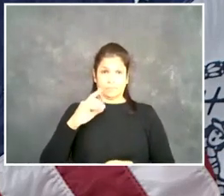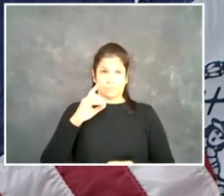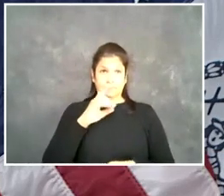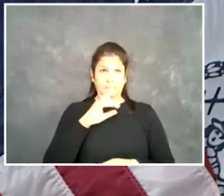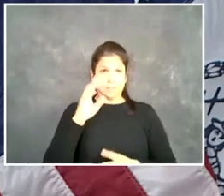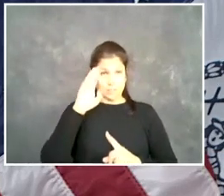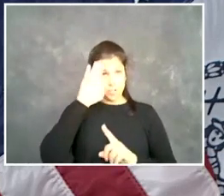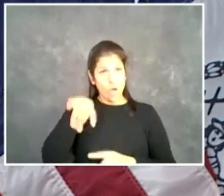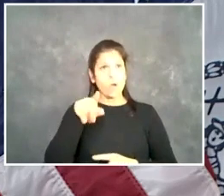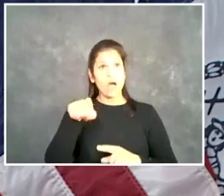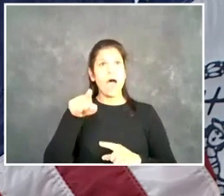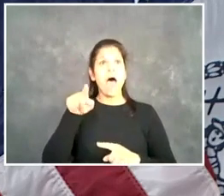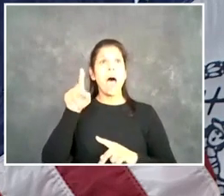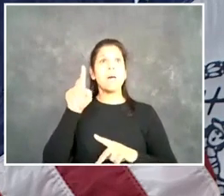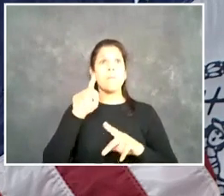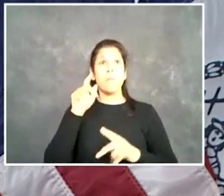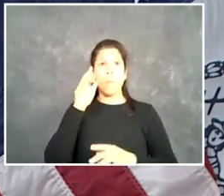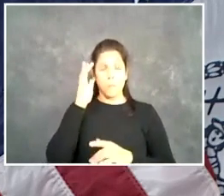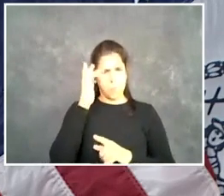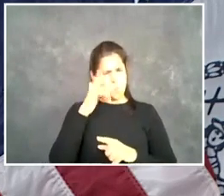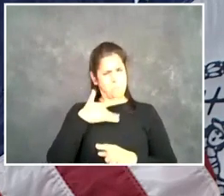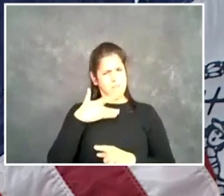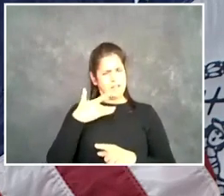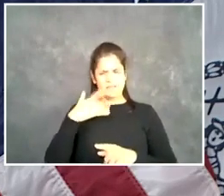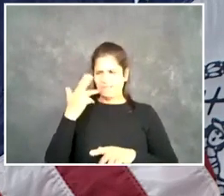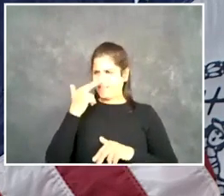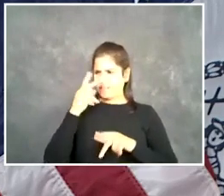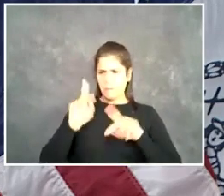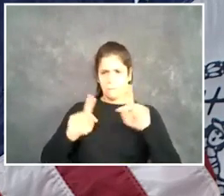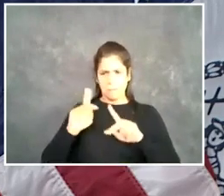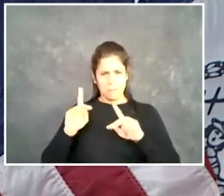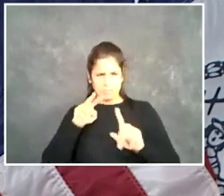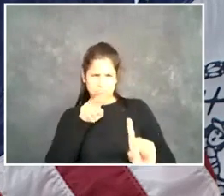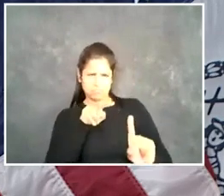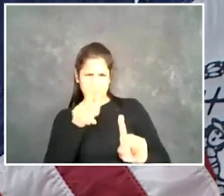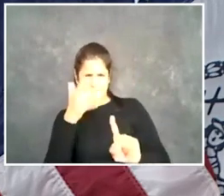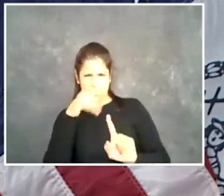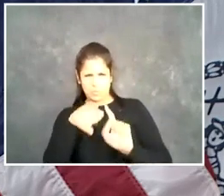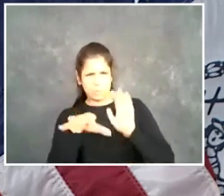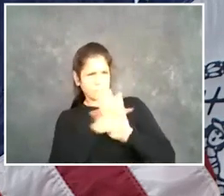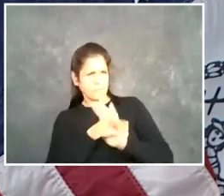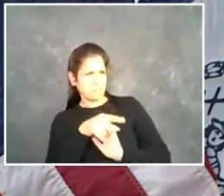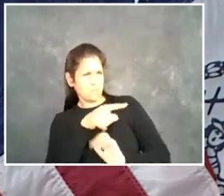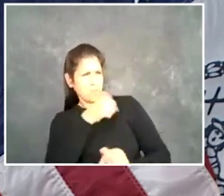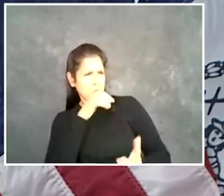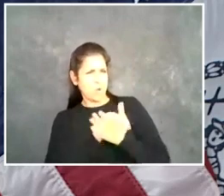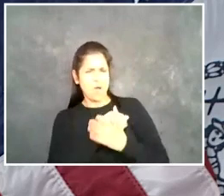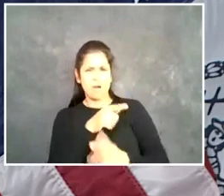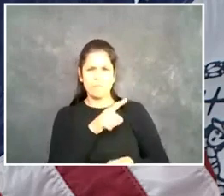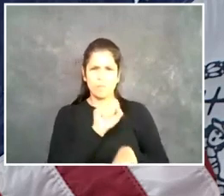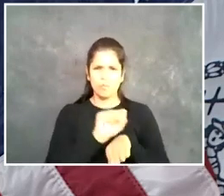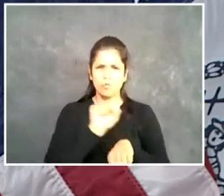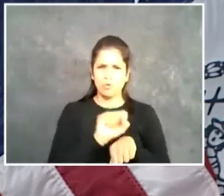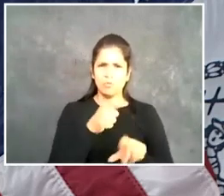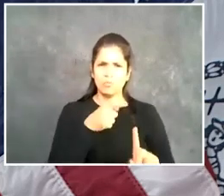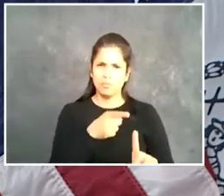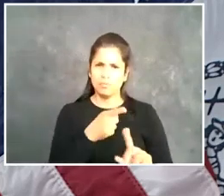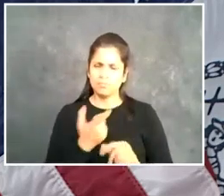COMMISSION SINCE I'M THE PERSON WHO DECIDED HOW TO APPROACH THAT INTERNAL TASK FORCE, I